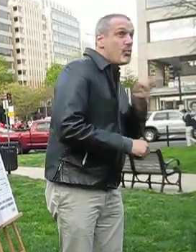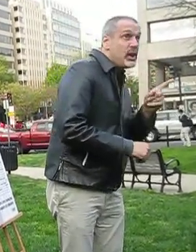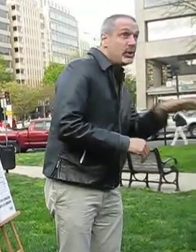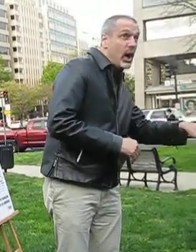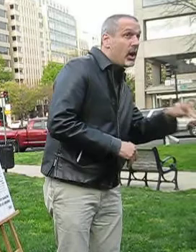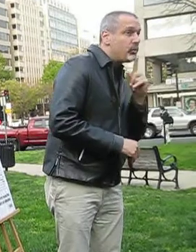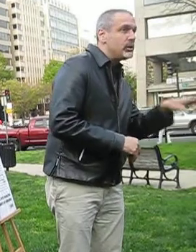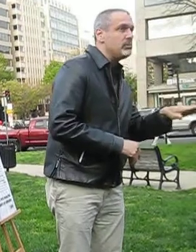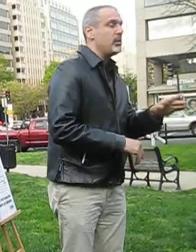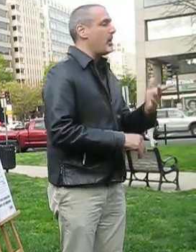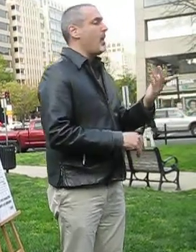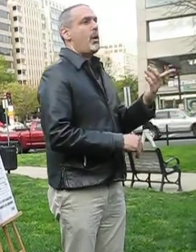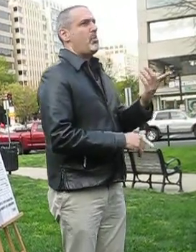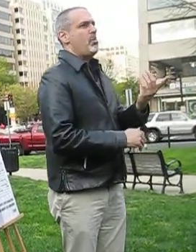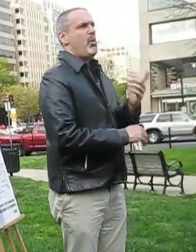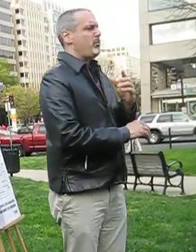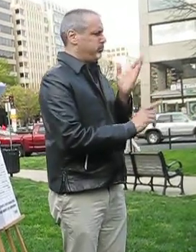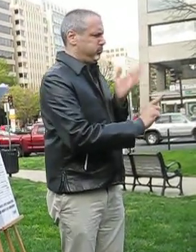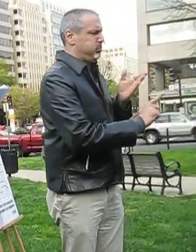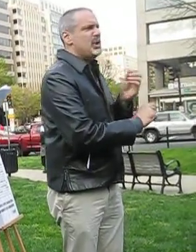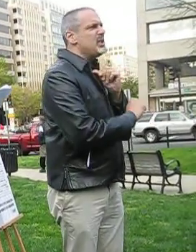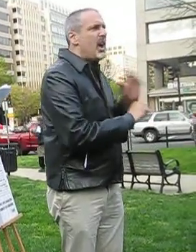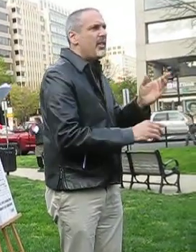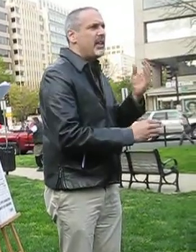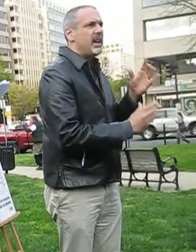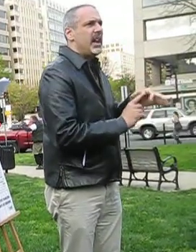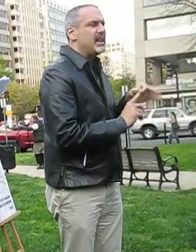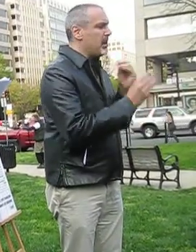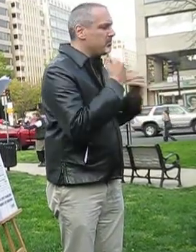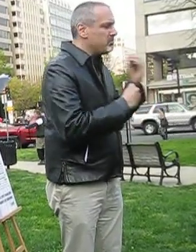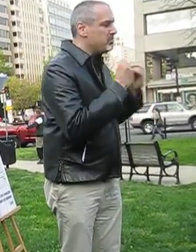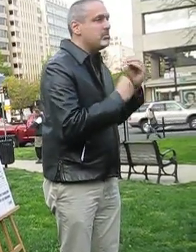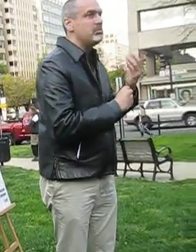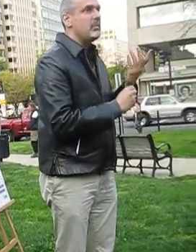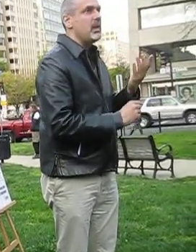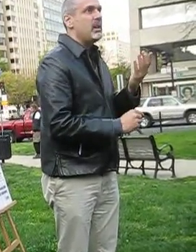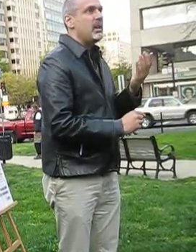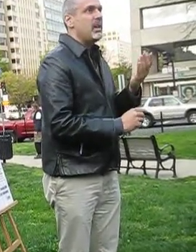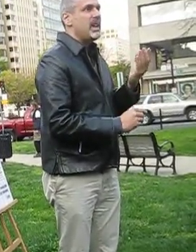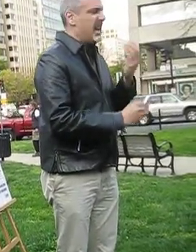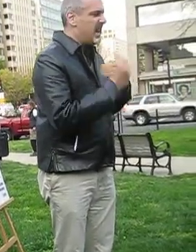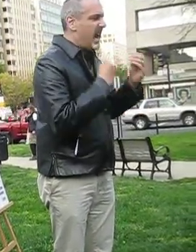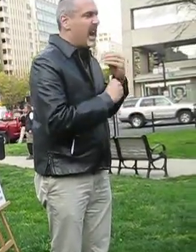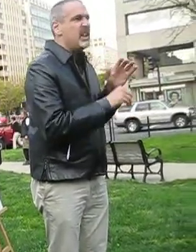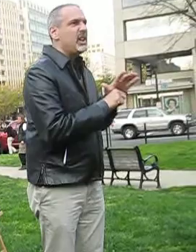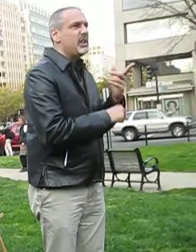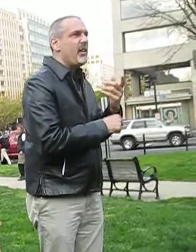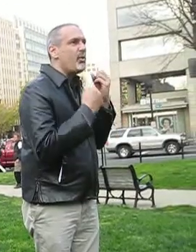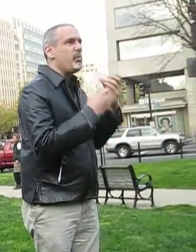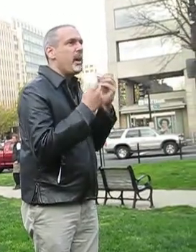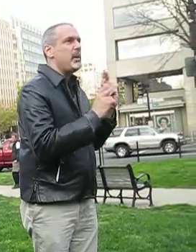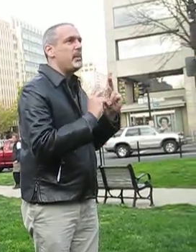in fact, it ate enough for any four peasants or threshers. It ate, shit, and pissed, and